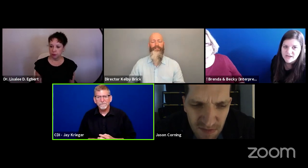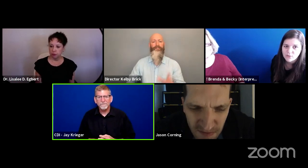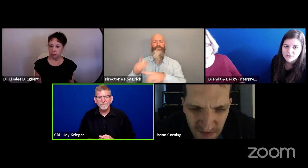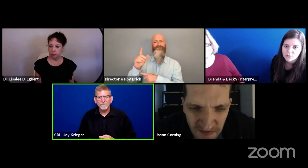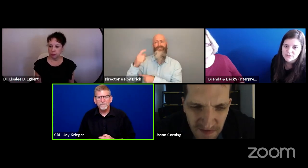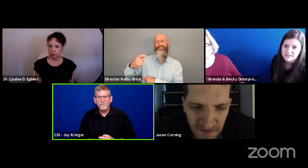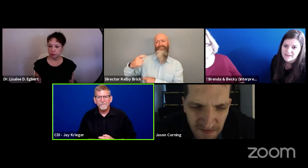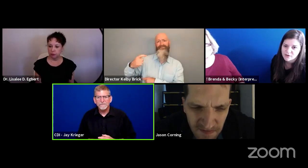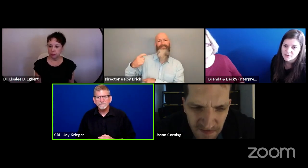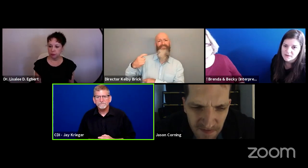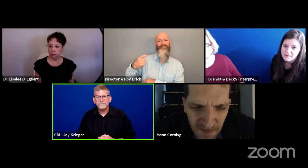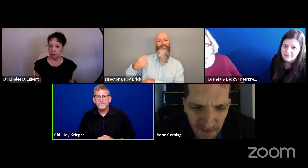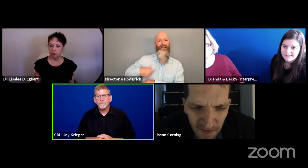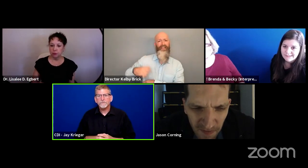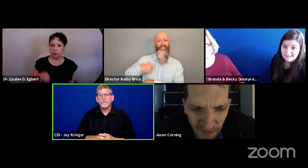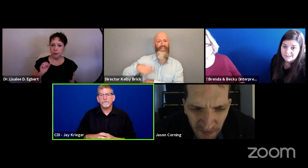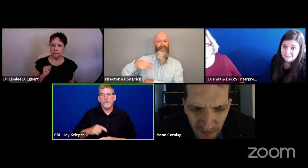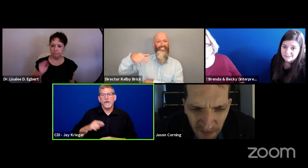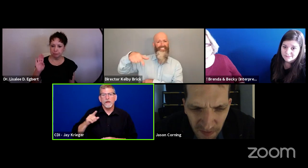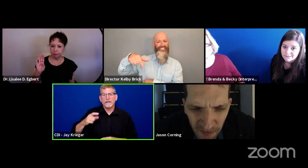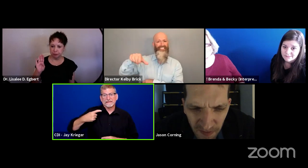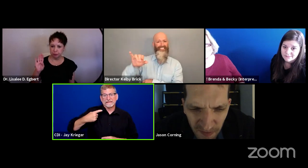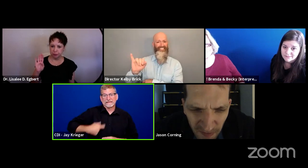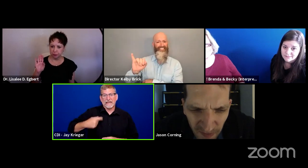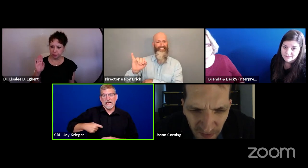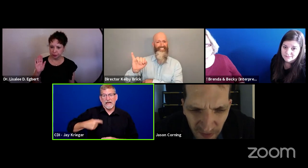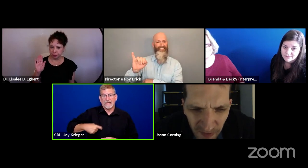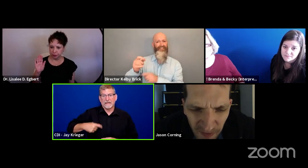everyone to work together.